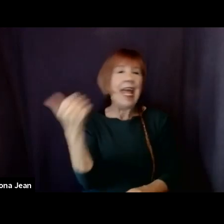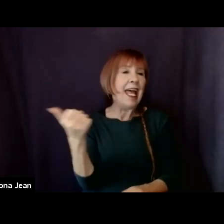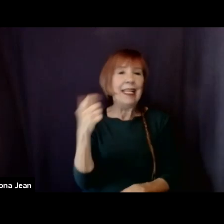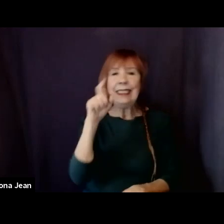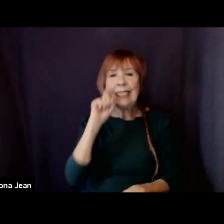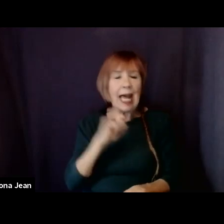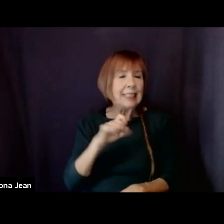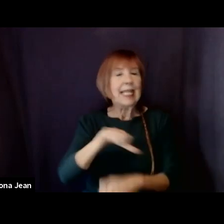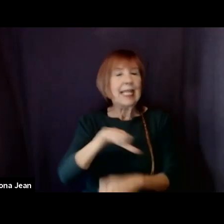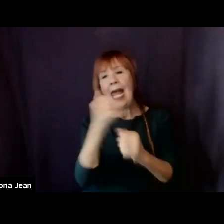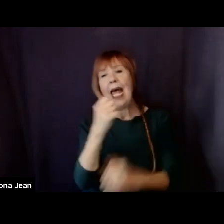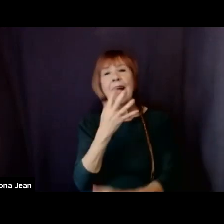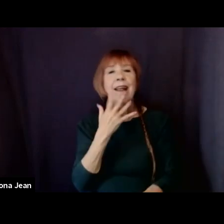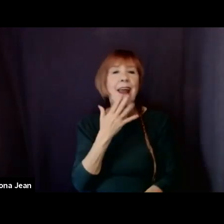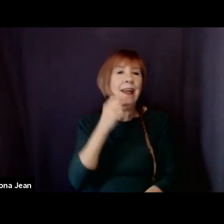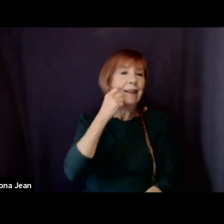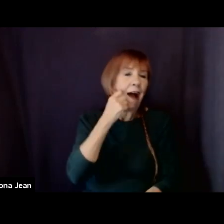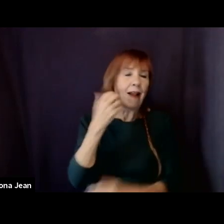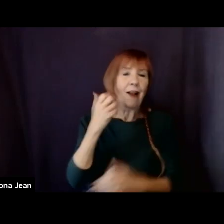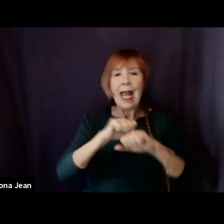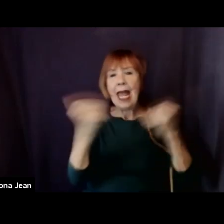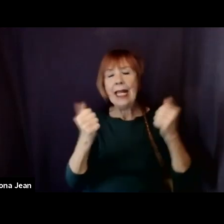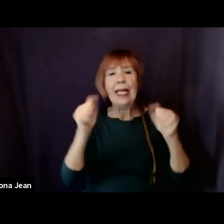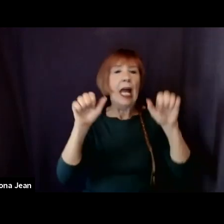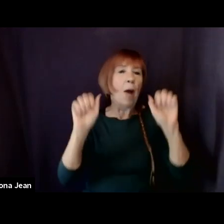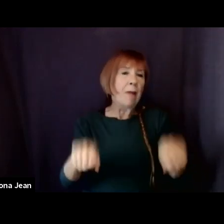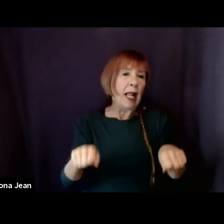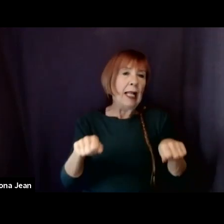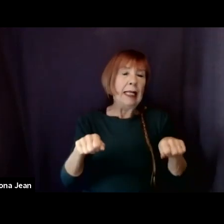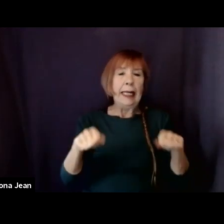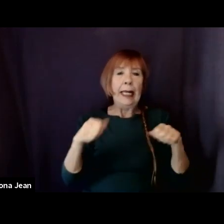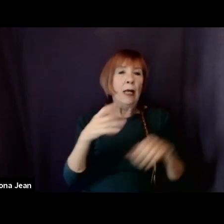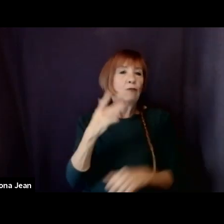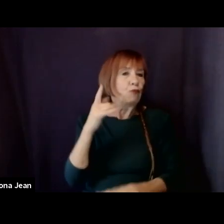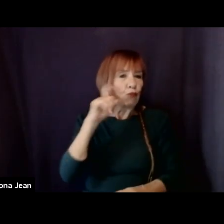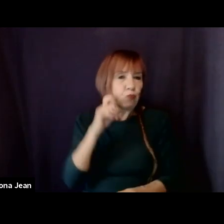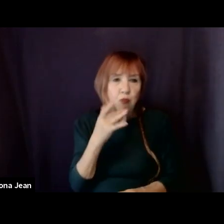any race, any ability or orientation, this show is for you.